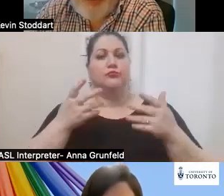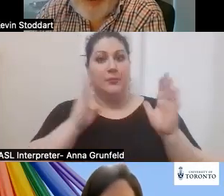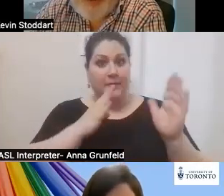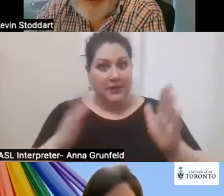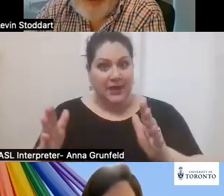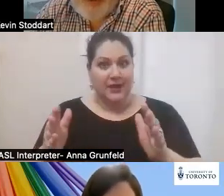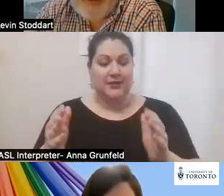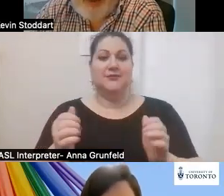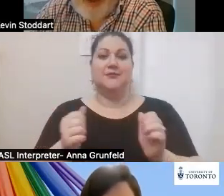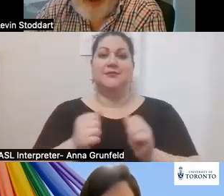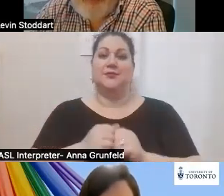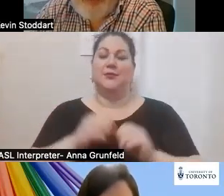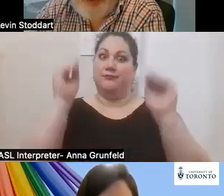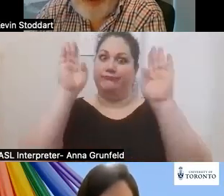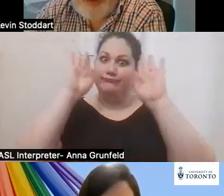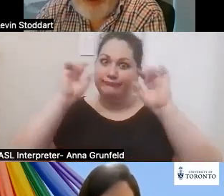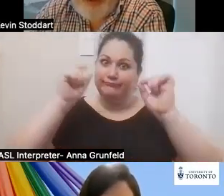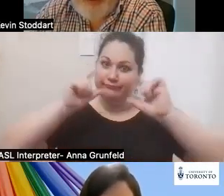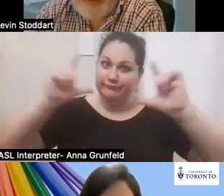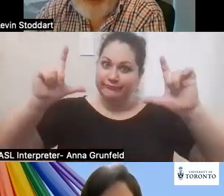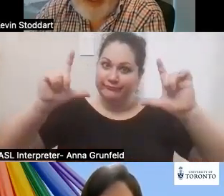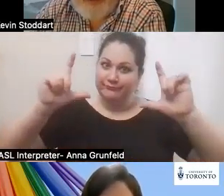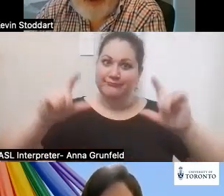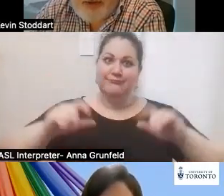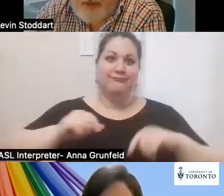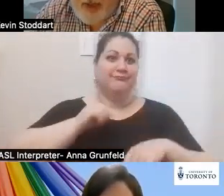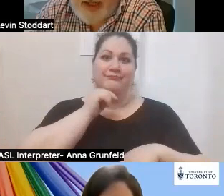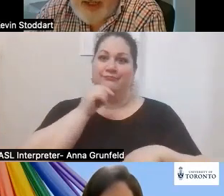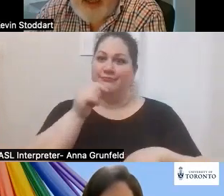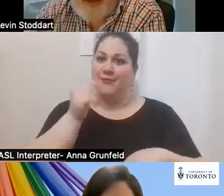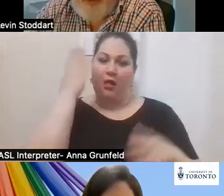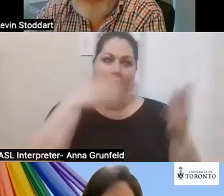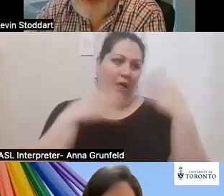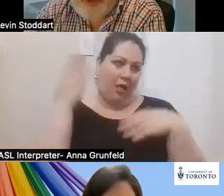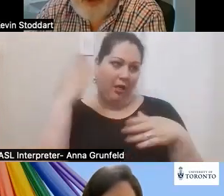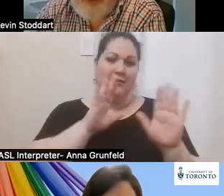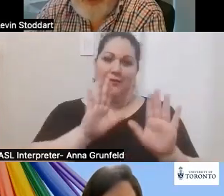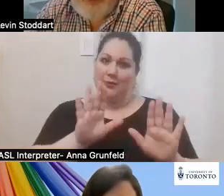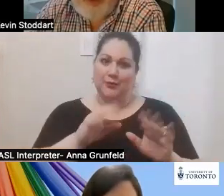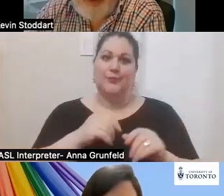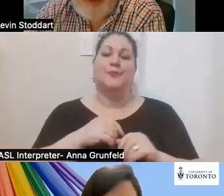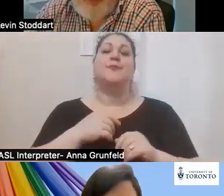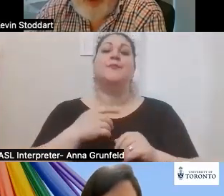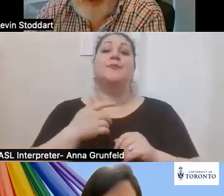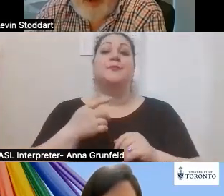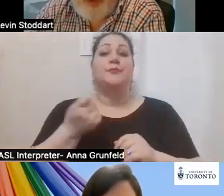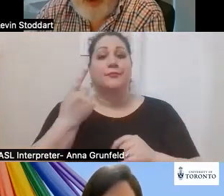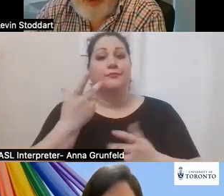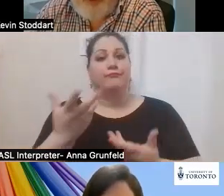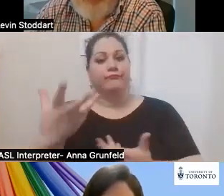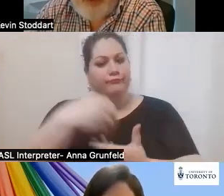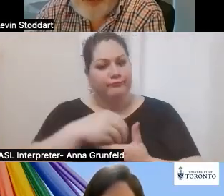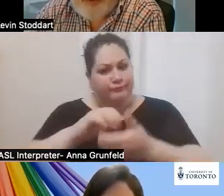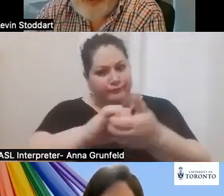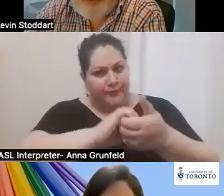address the problems in a collaborative way with the student and with community professionals.